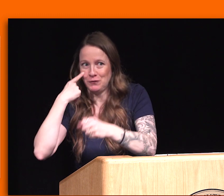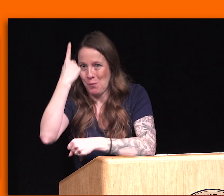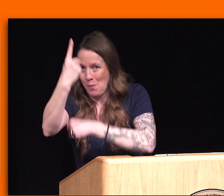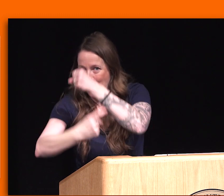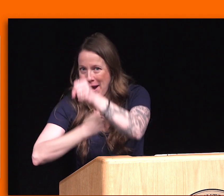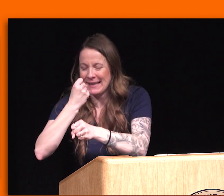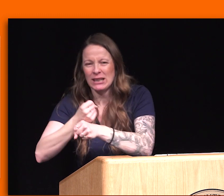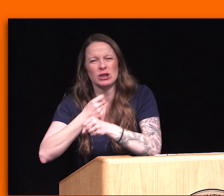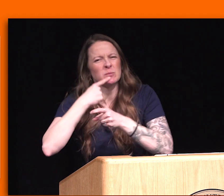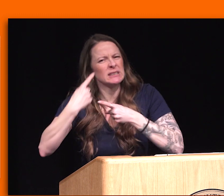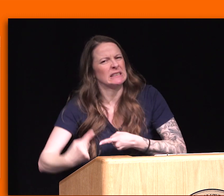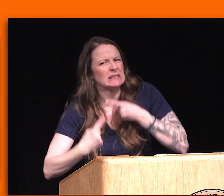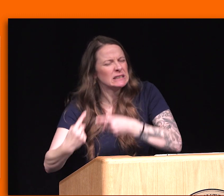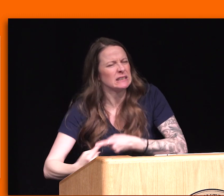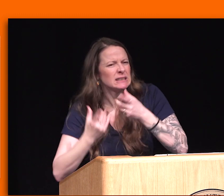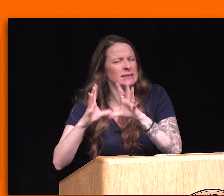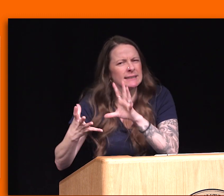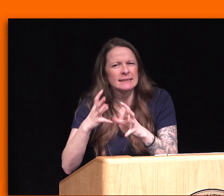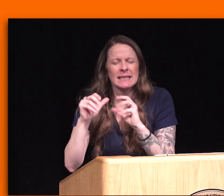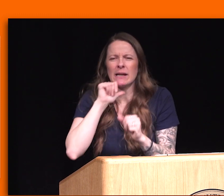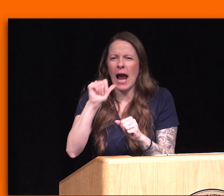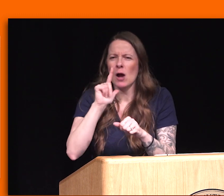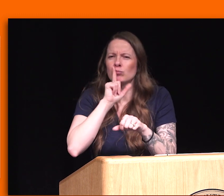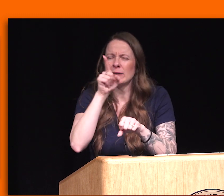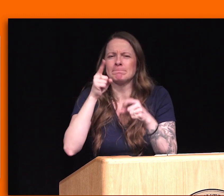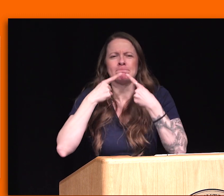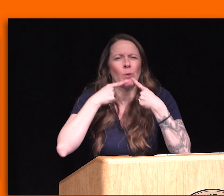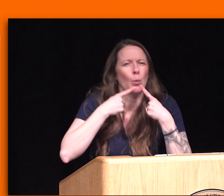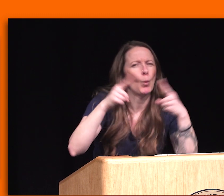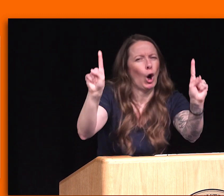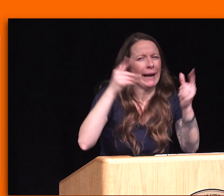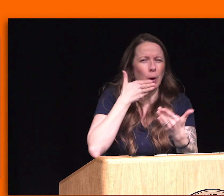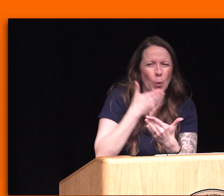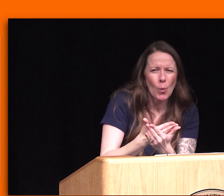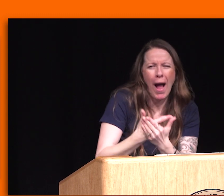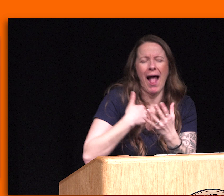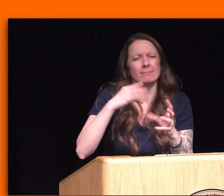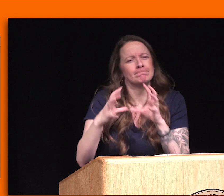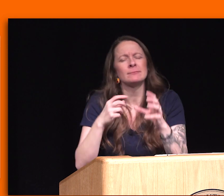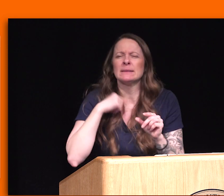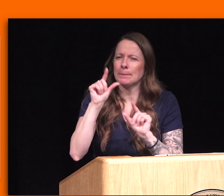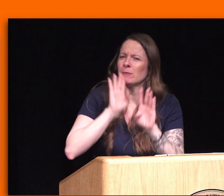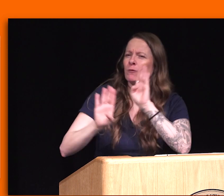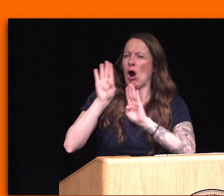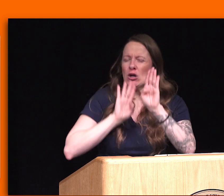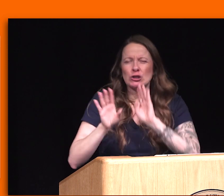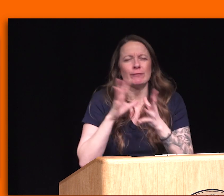I worked on that project for a year and it was really difficult. I couldn't get the experiments to work well.